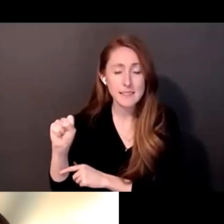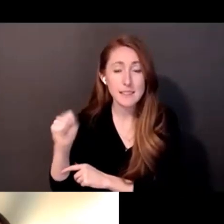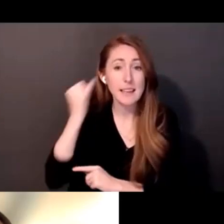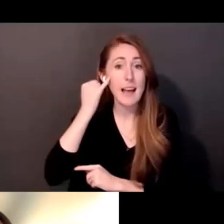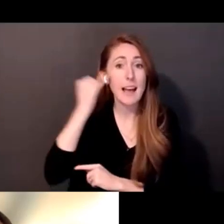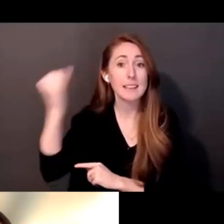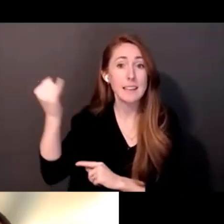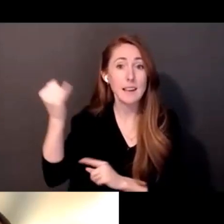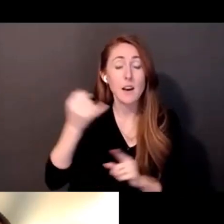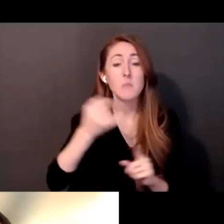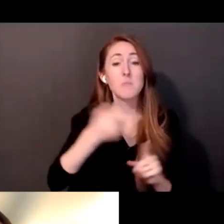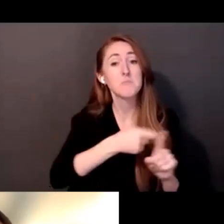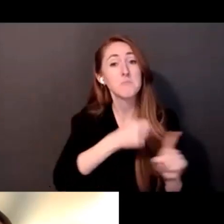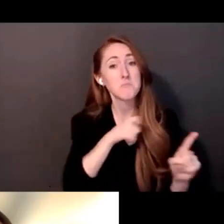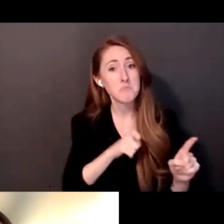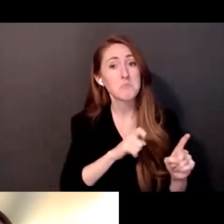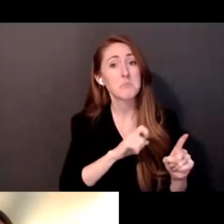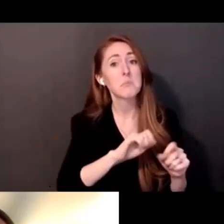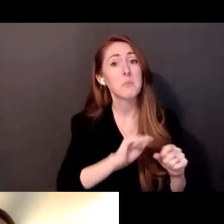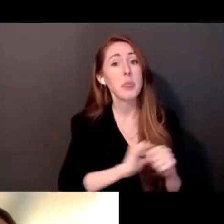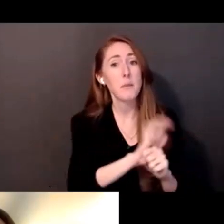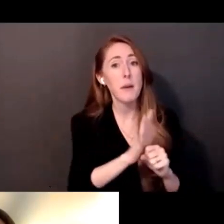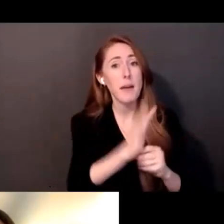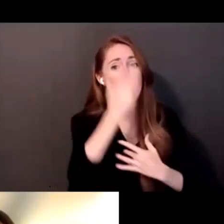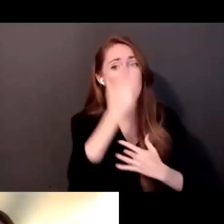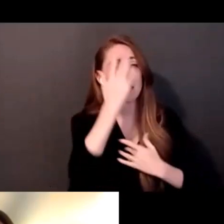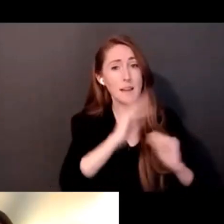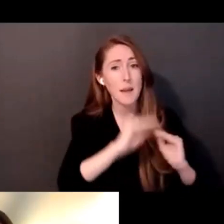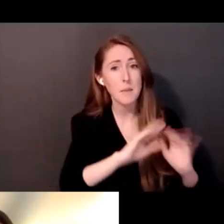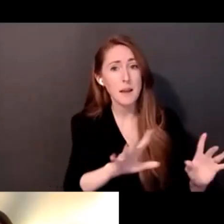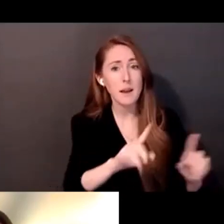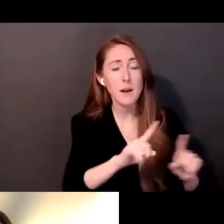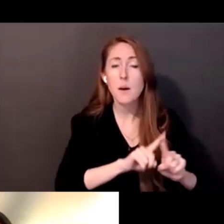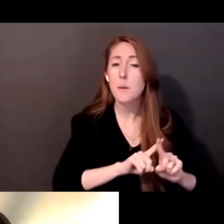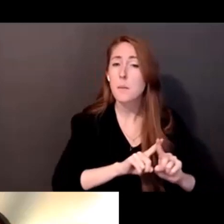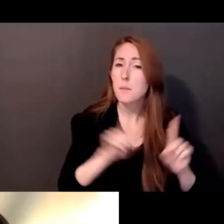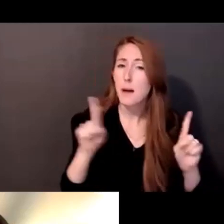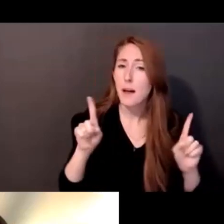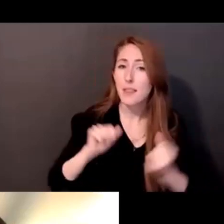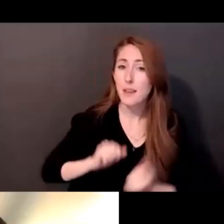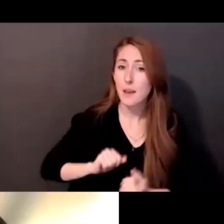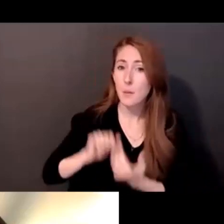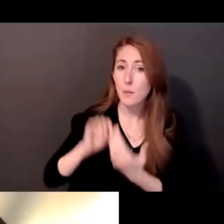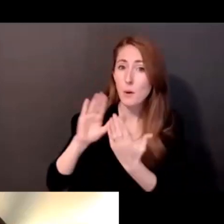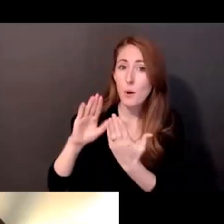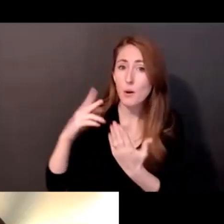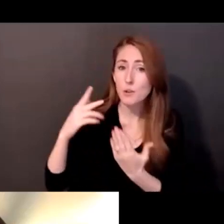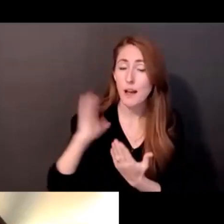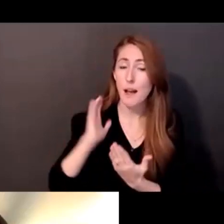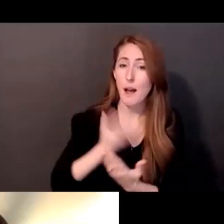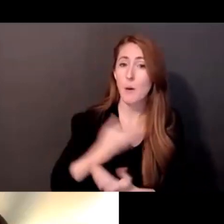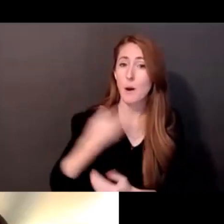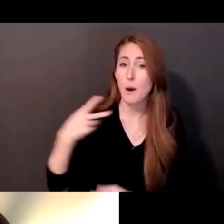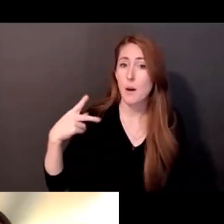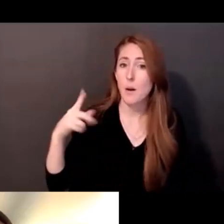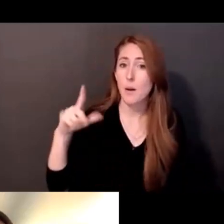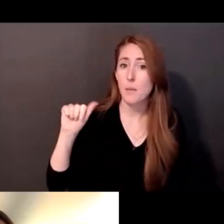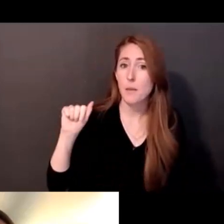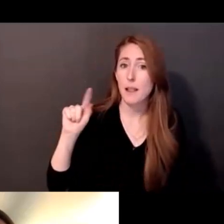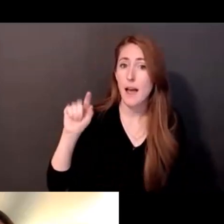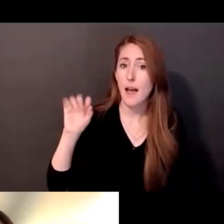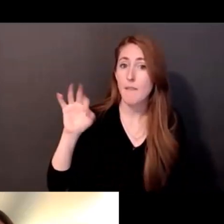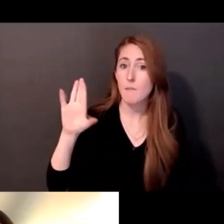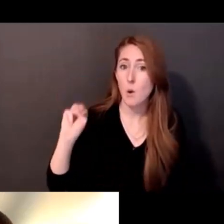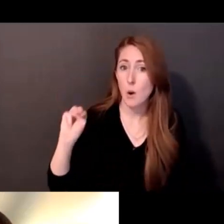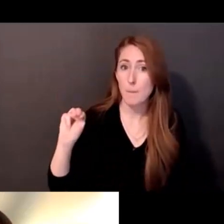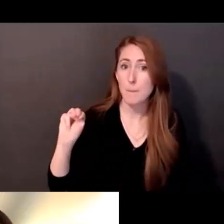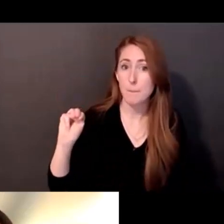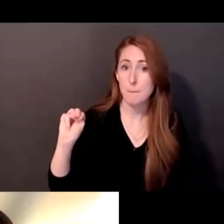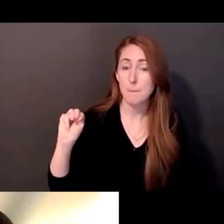But the platform now has been used by the executive directors